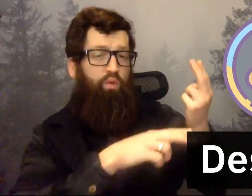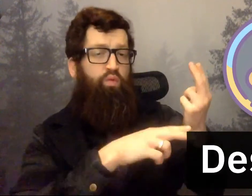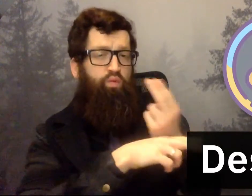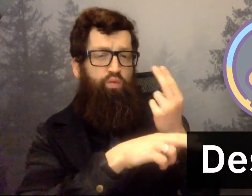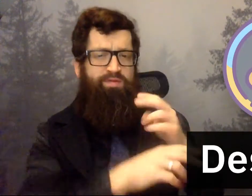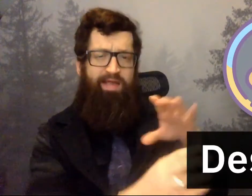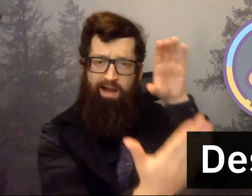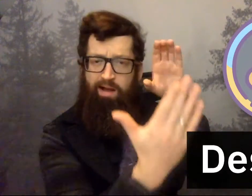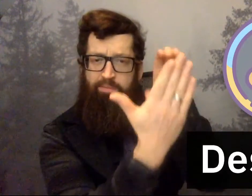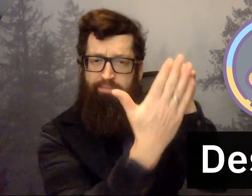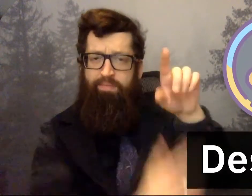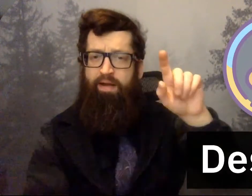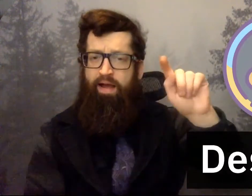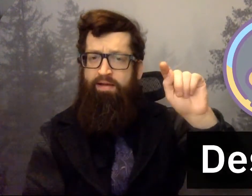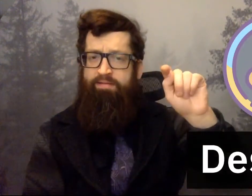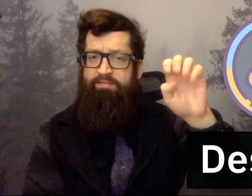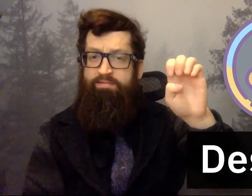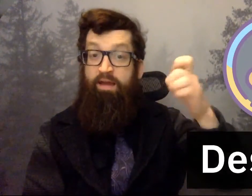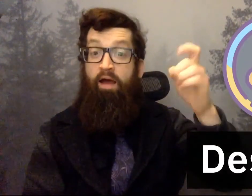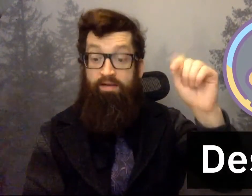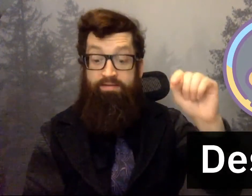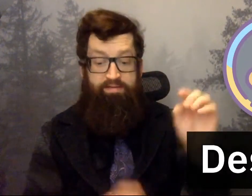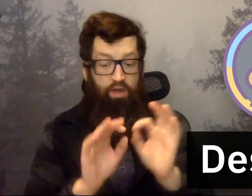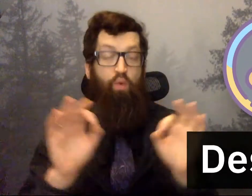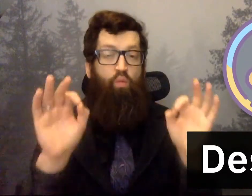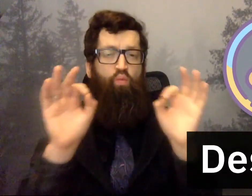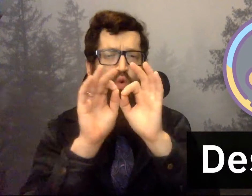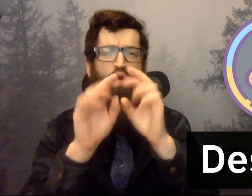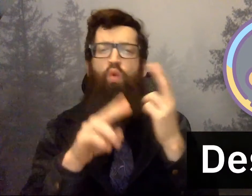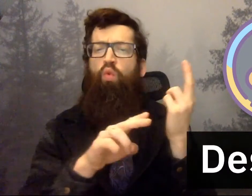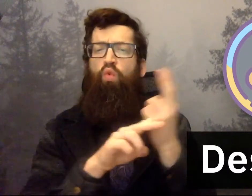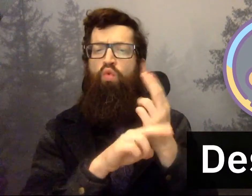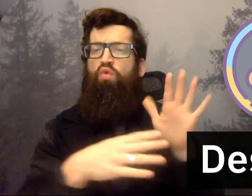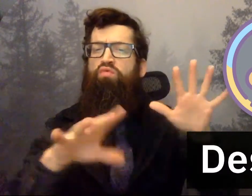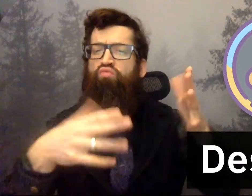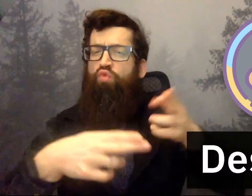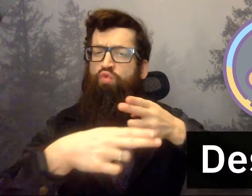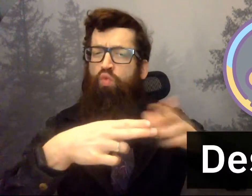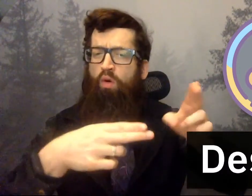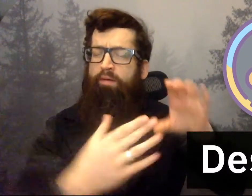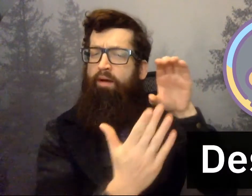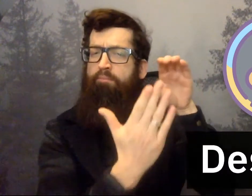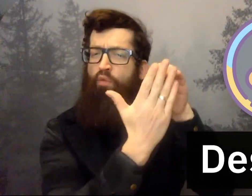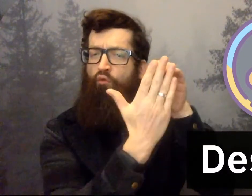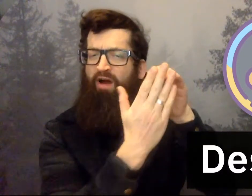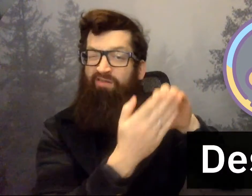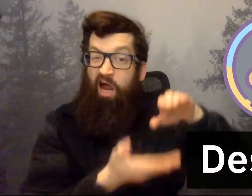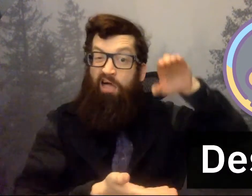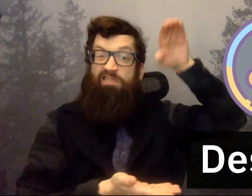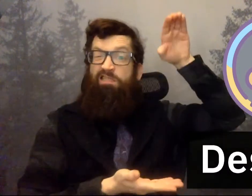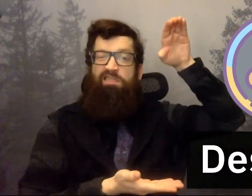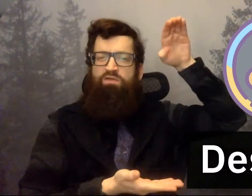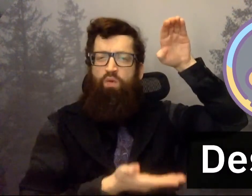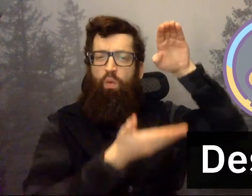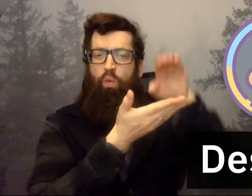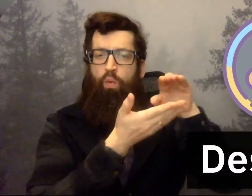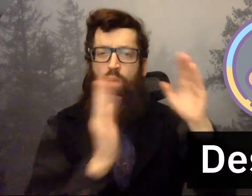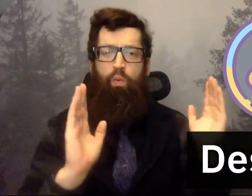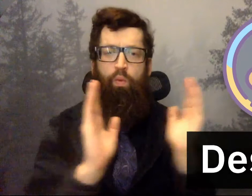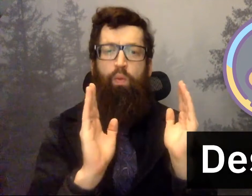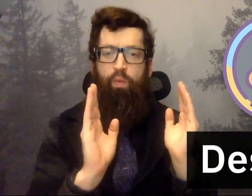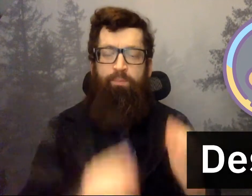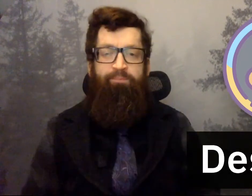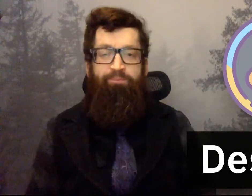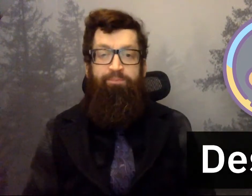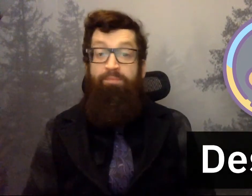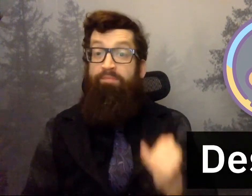When using text blocks, it is important to use short paragraphs.